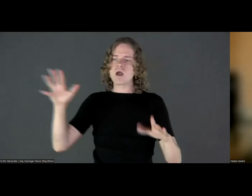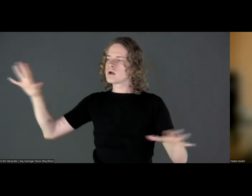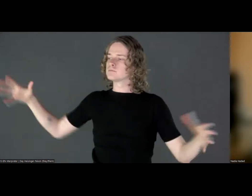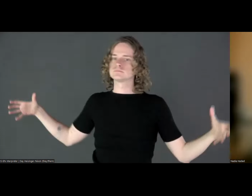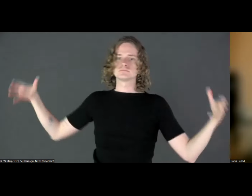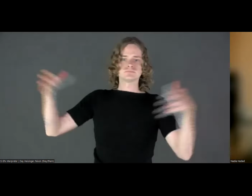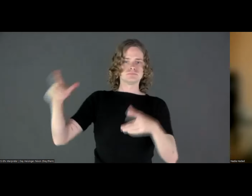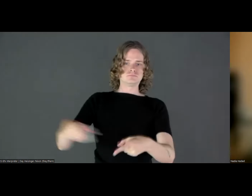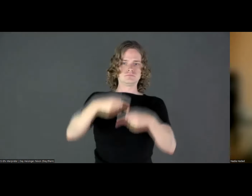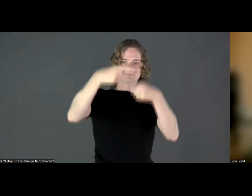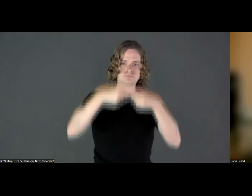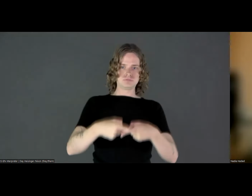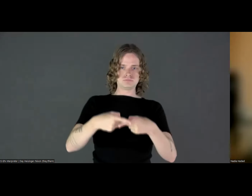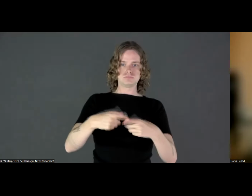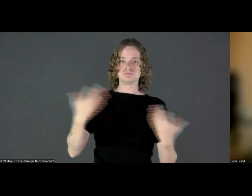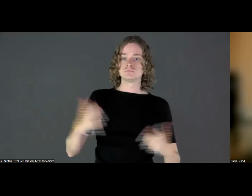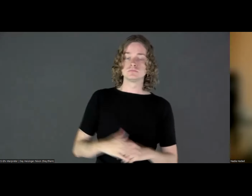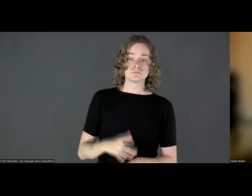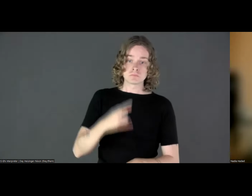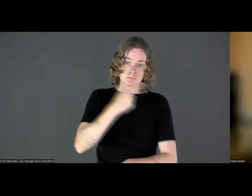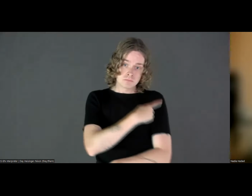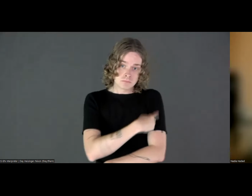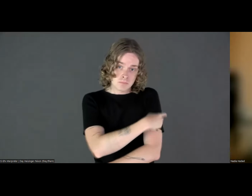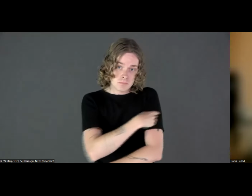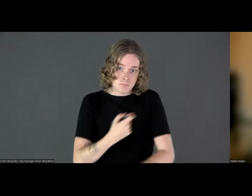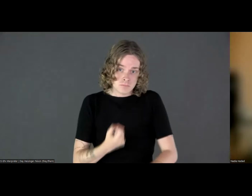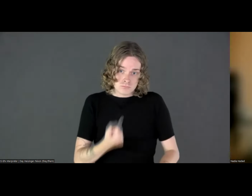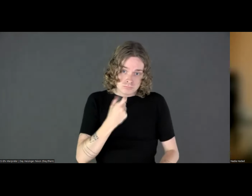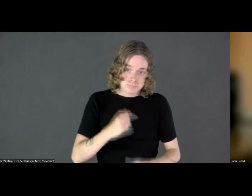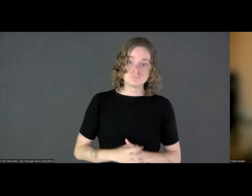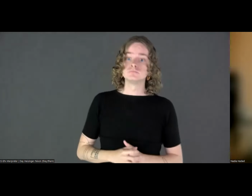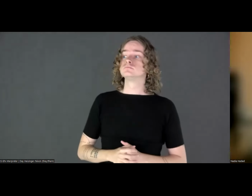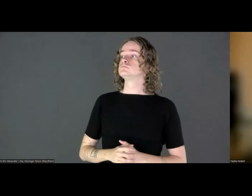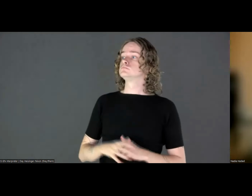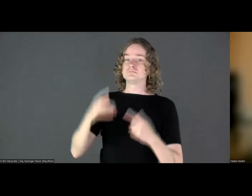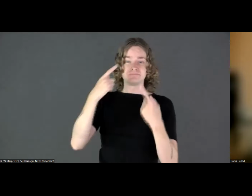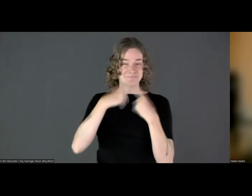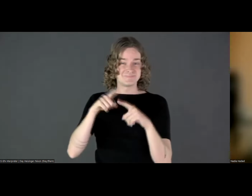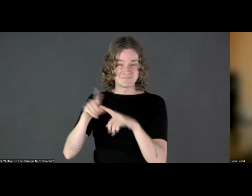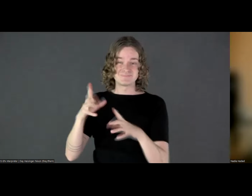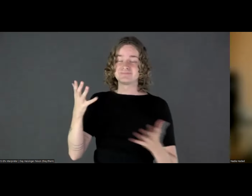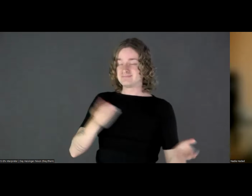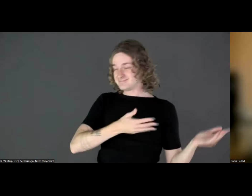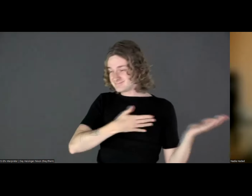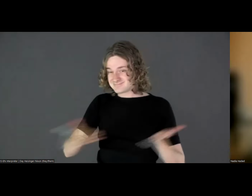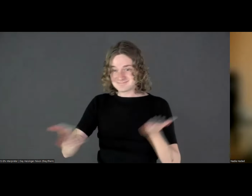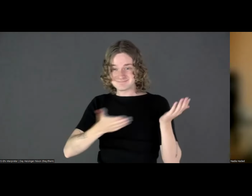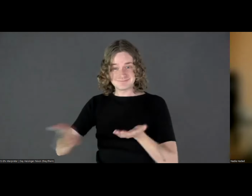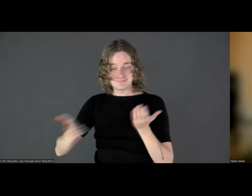disaggregated data under intersectionalism and risk including sex, age, type of disability,